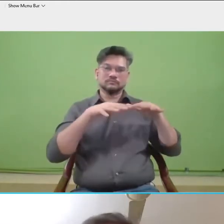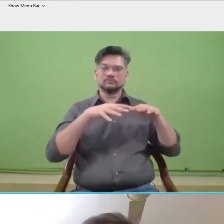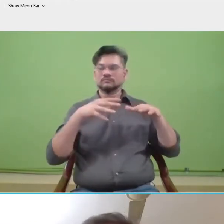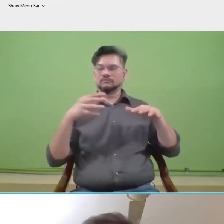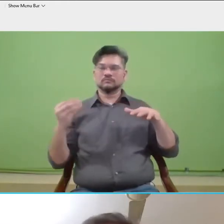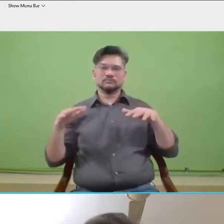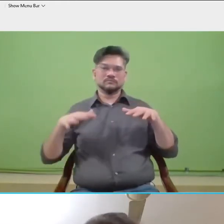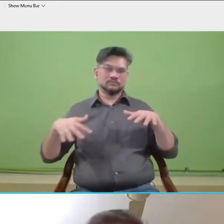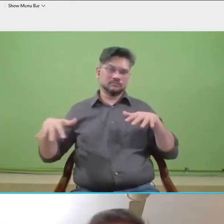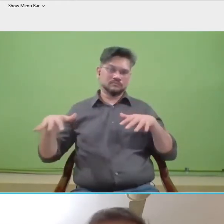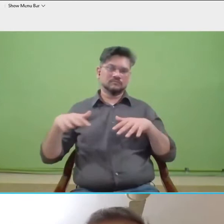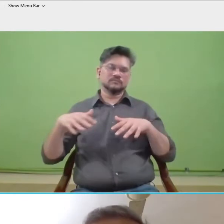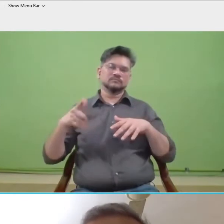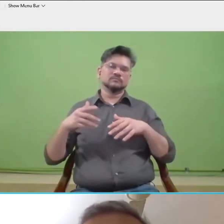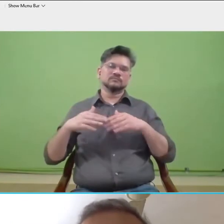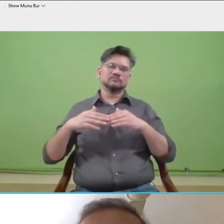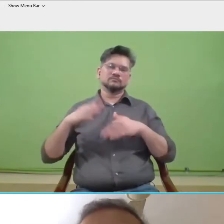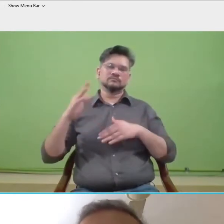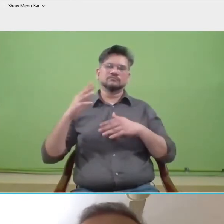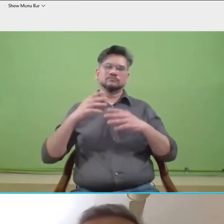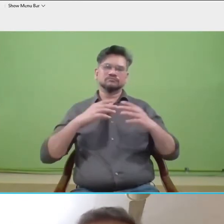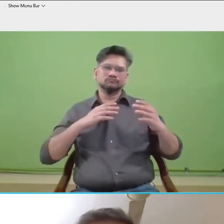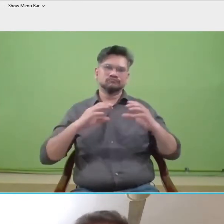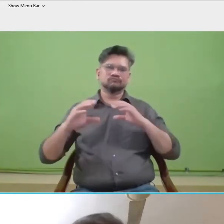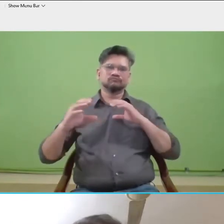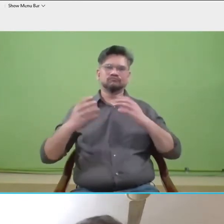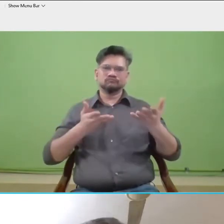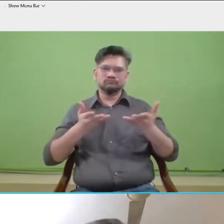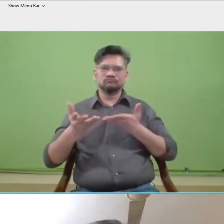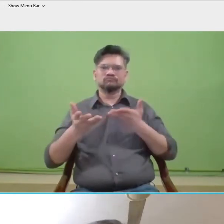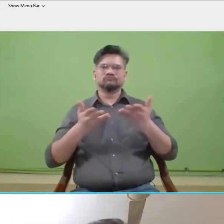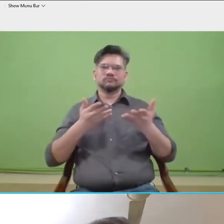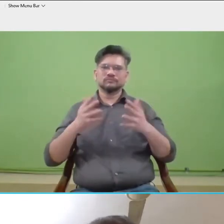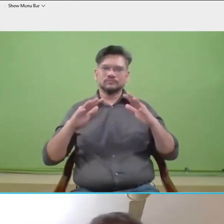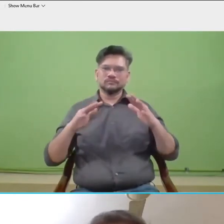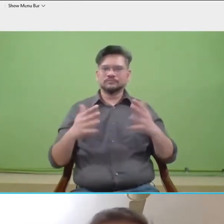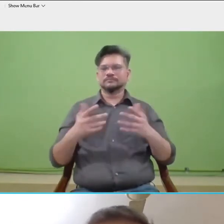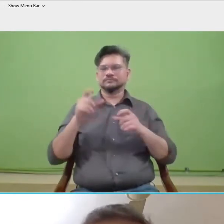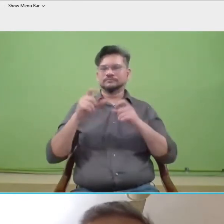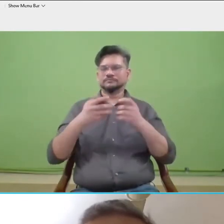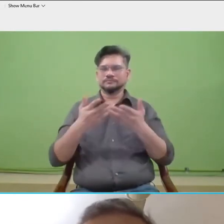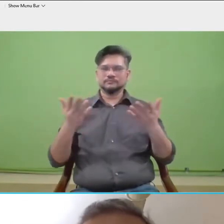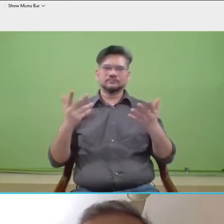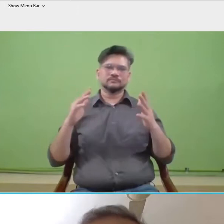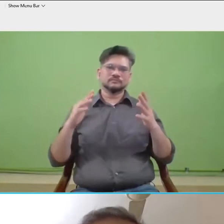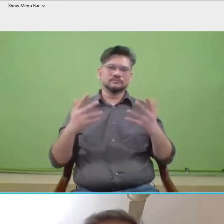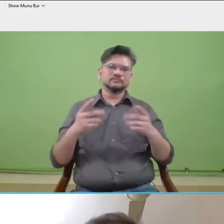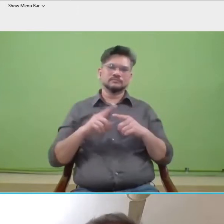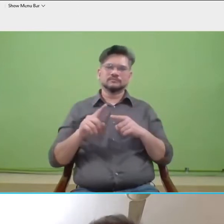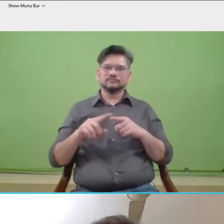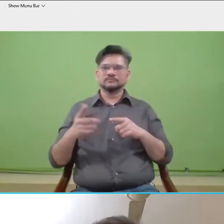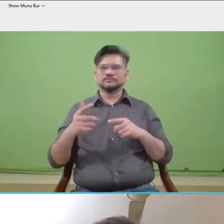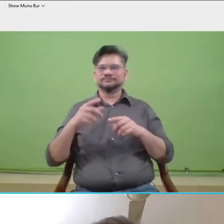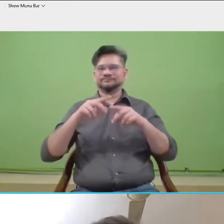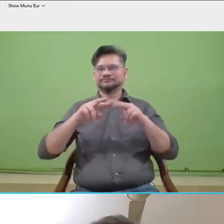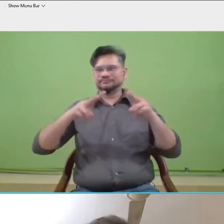of intensive interaction where people figure out the differences across the varieties even major